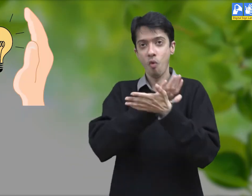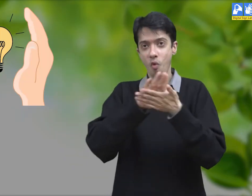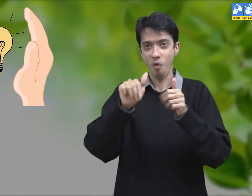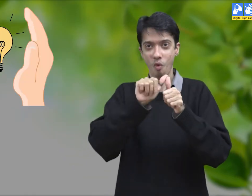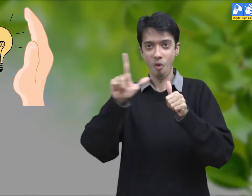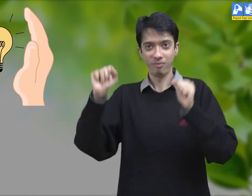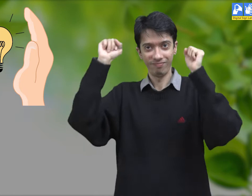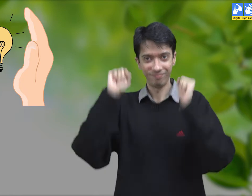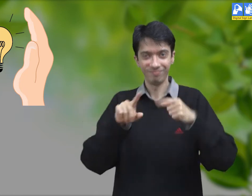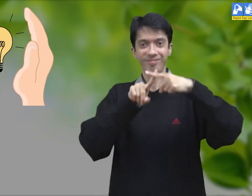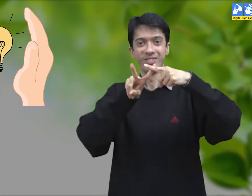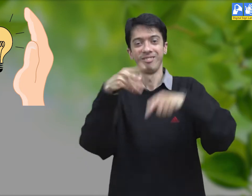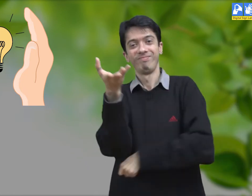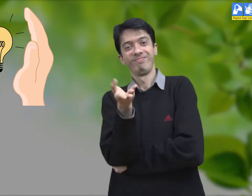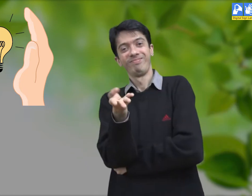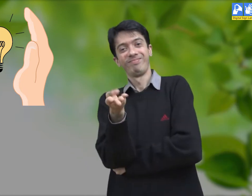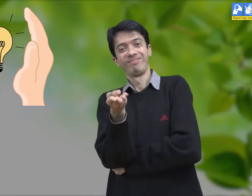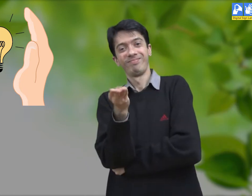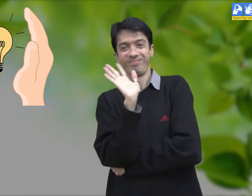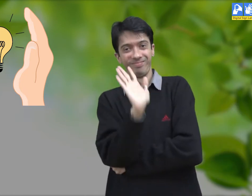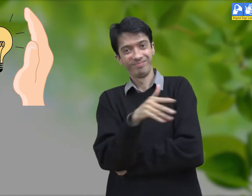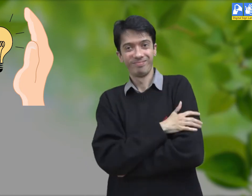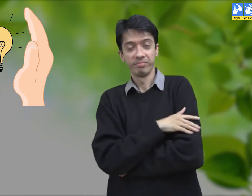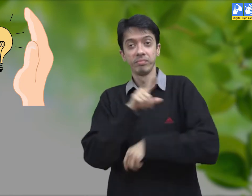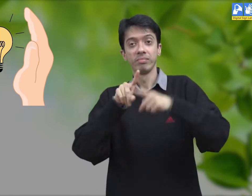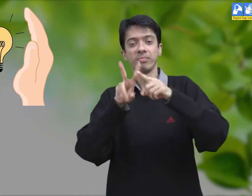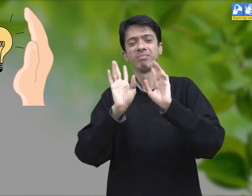For example, we are sitting in a living room and watching TV.